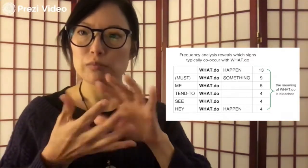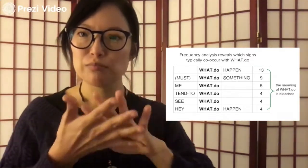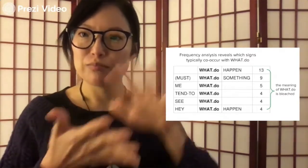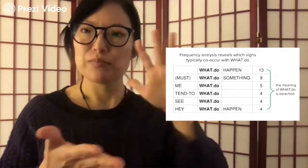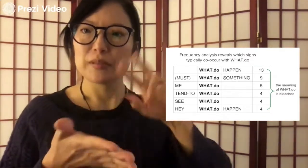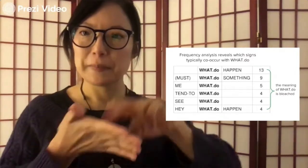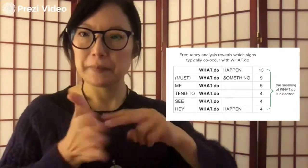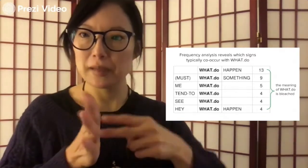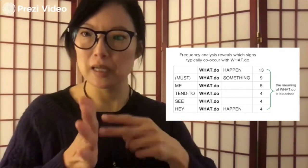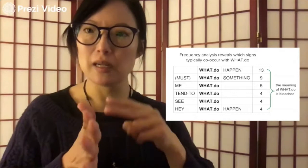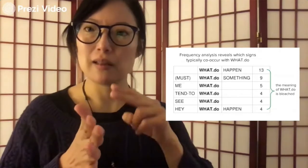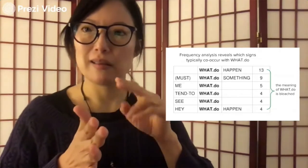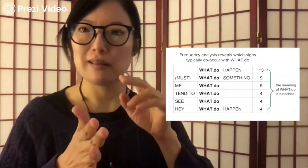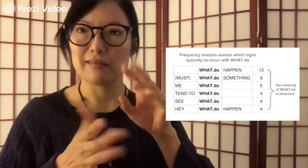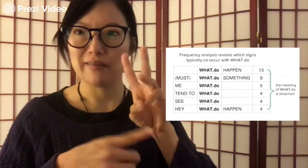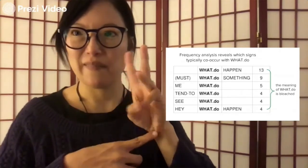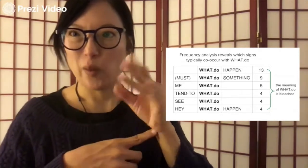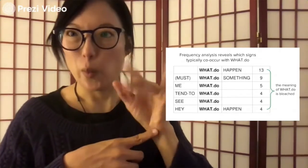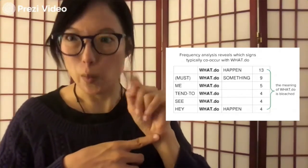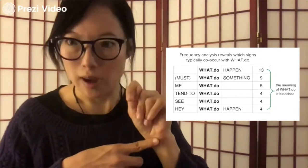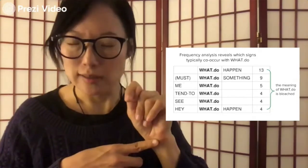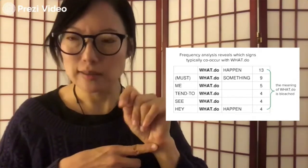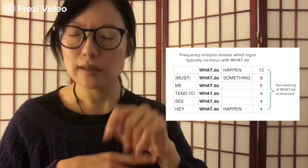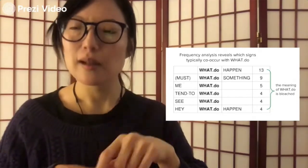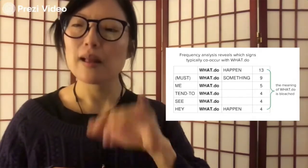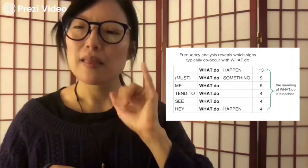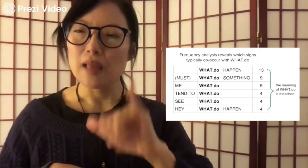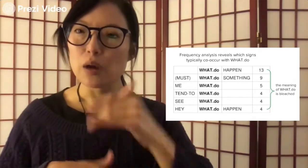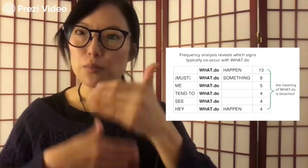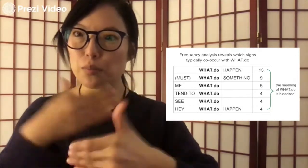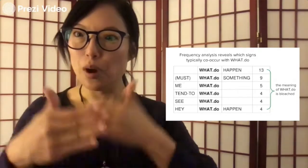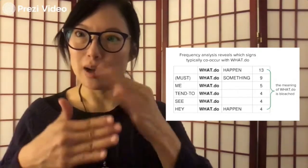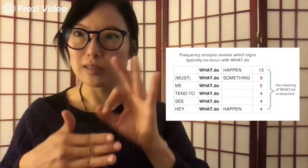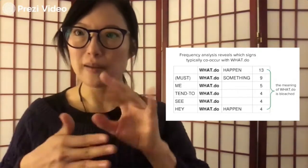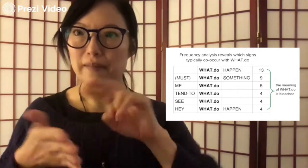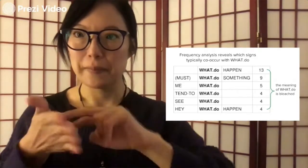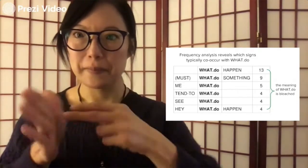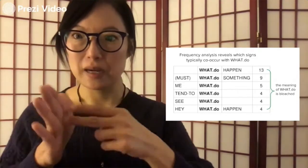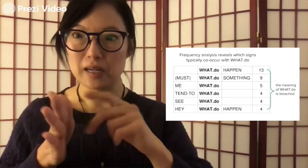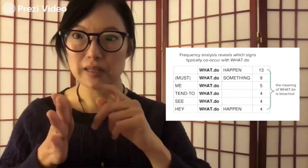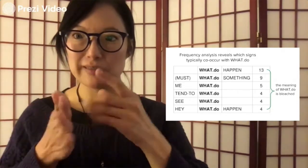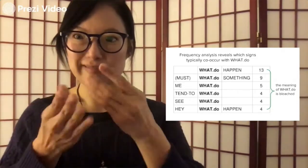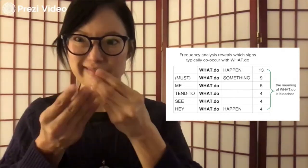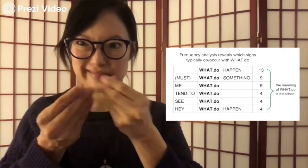faded, and its meaning takes on a more abstract meaning, which